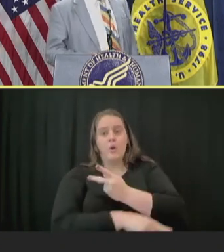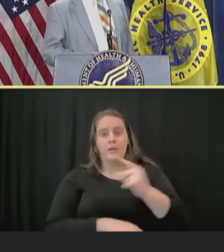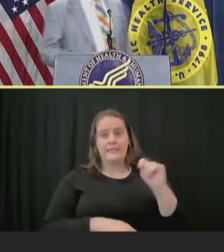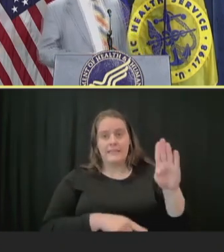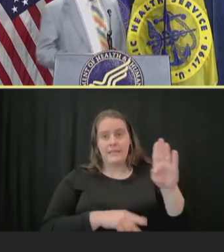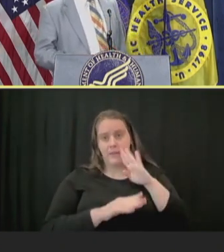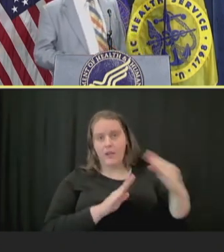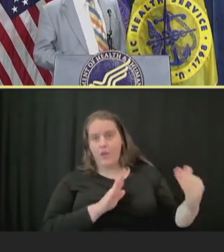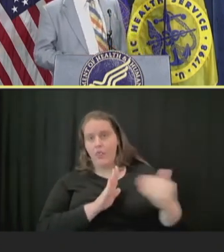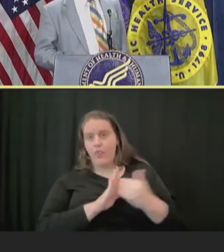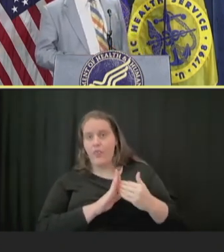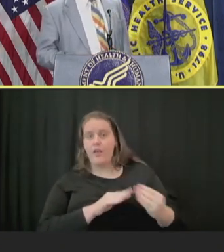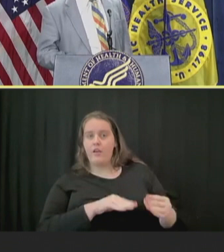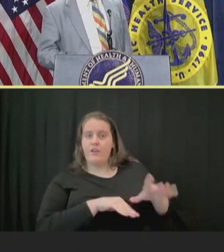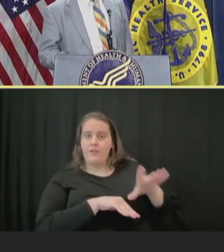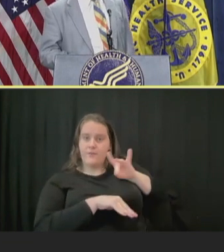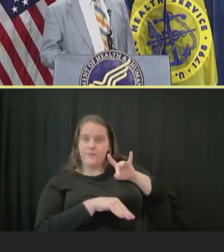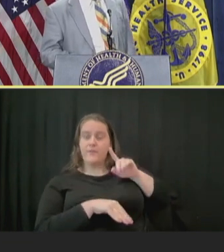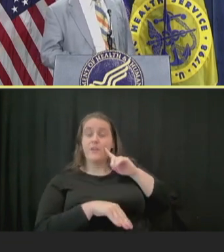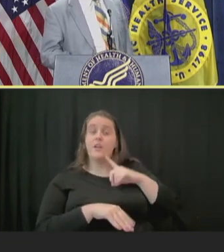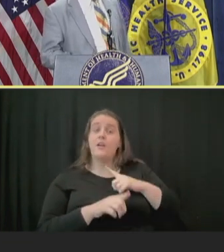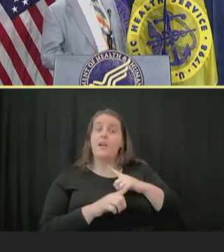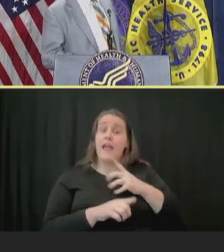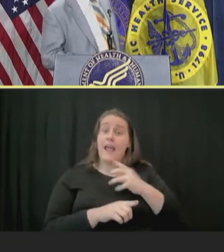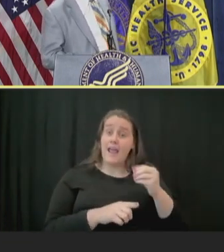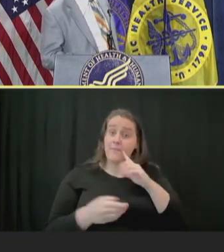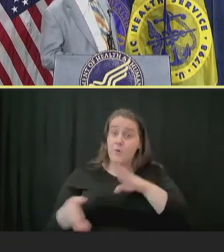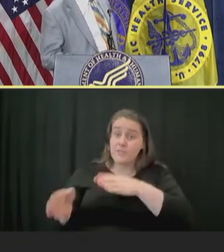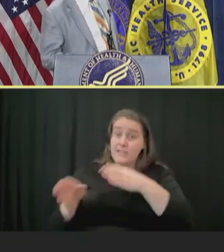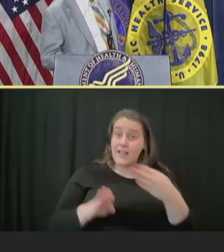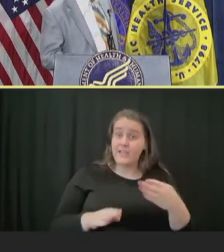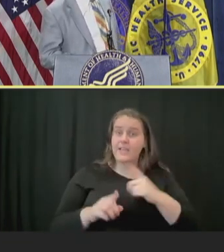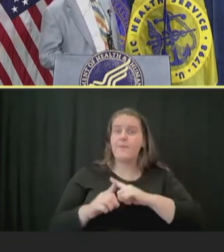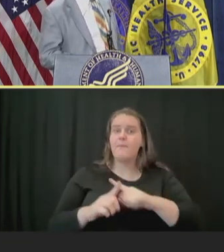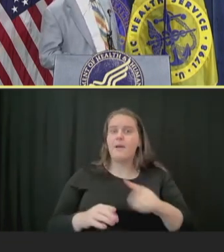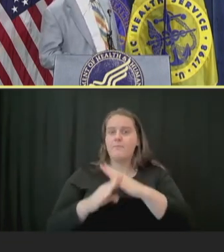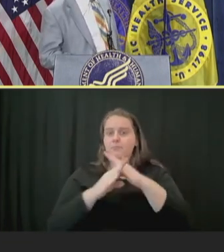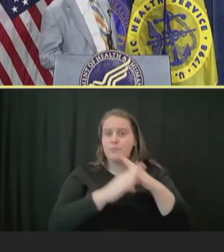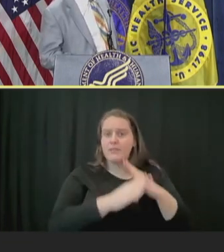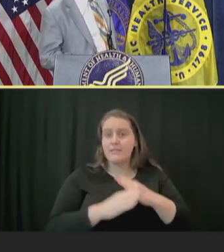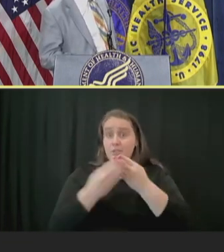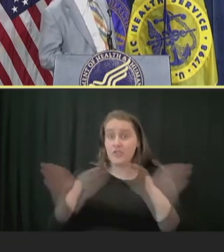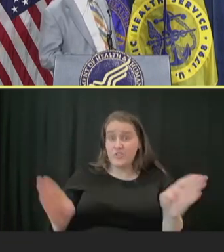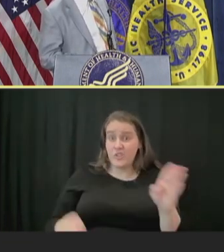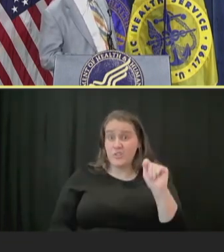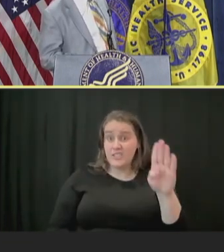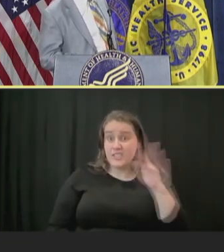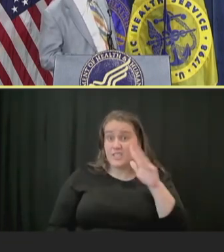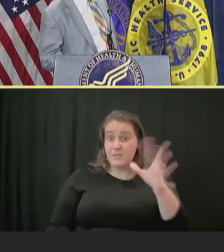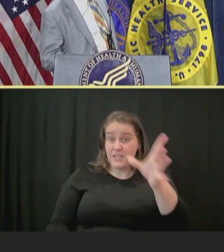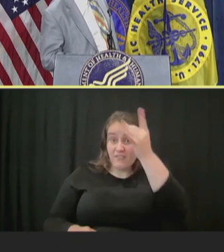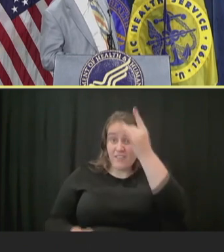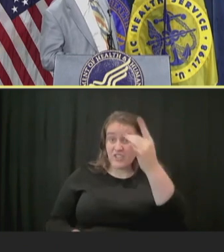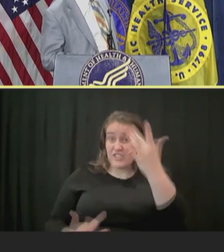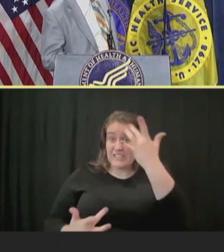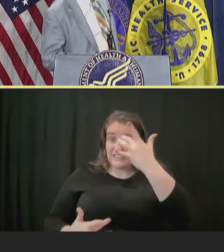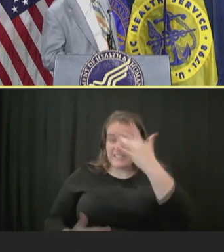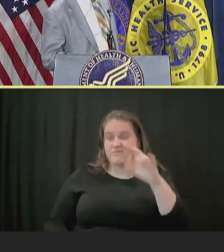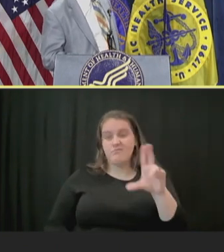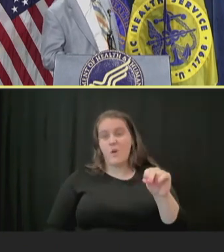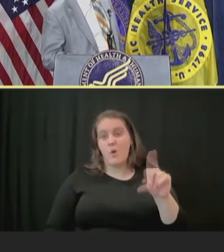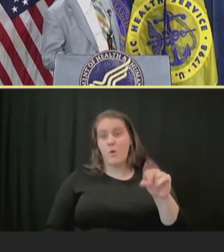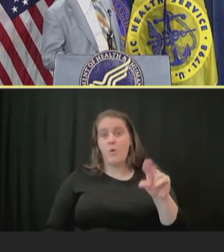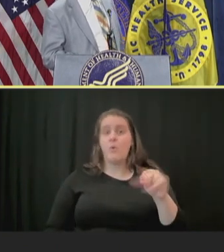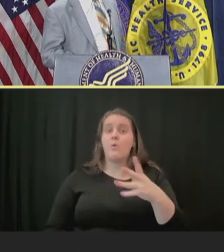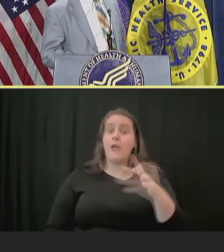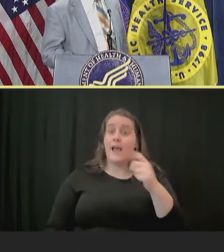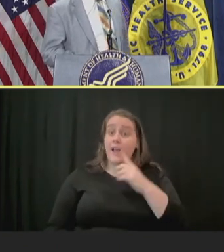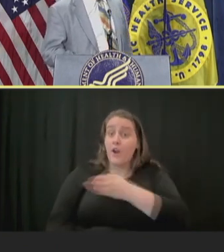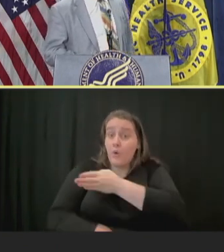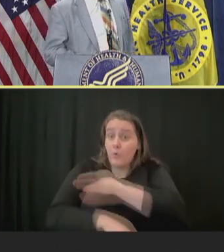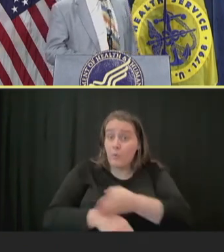but not as good against TB infection and TB disease progression, especially in adults.